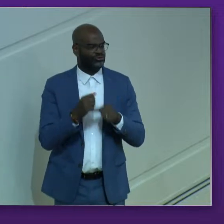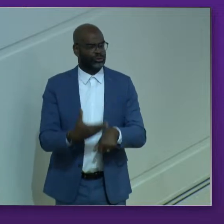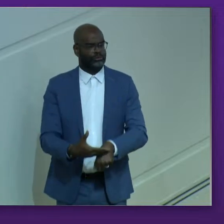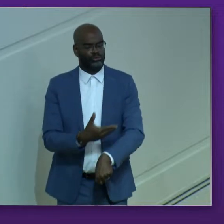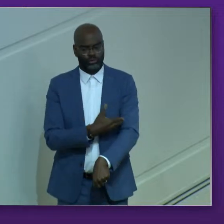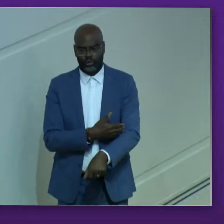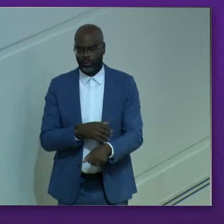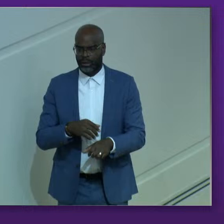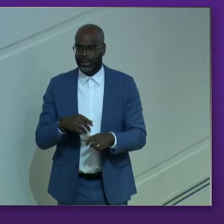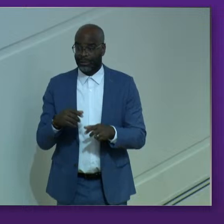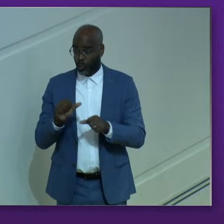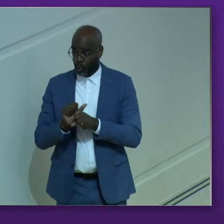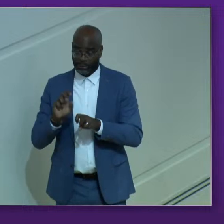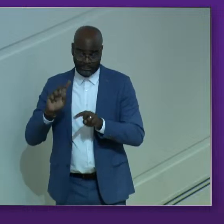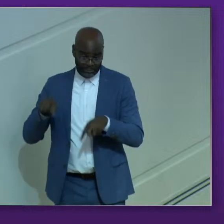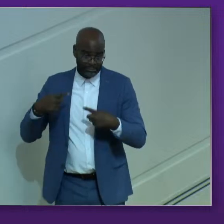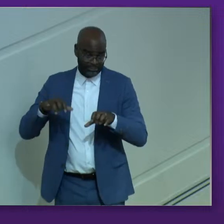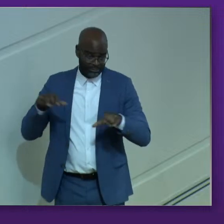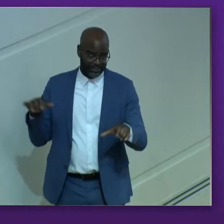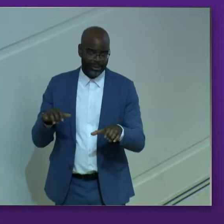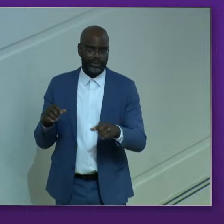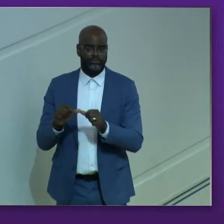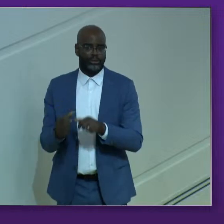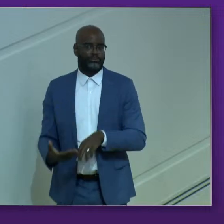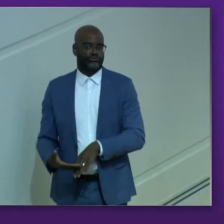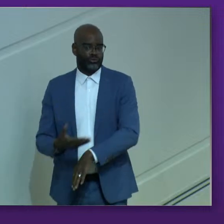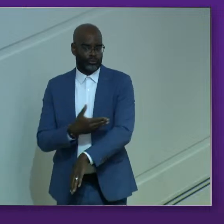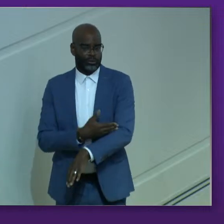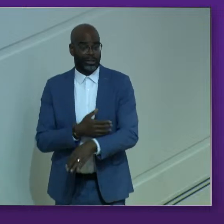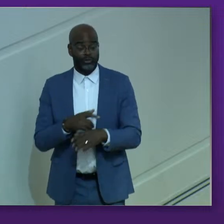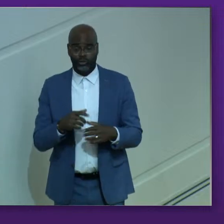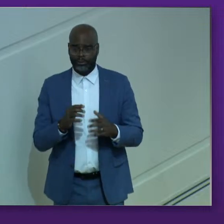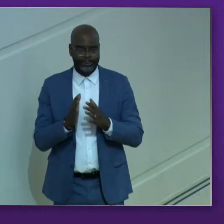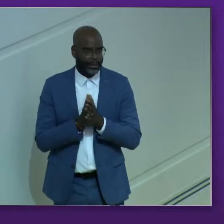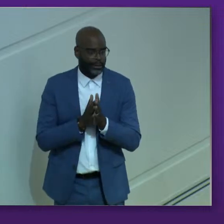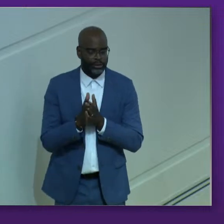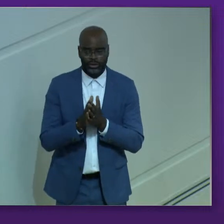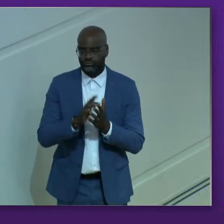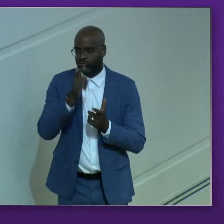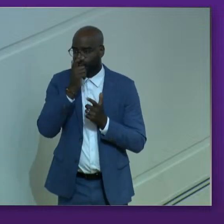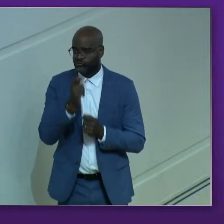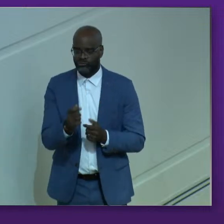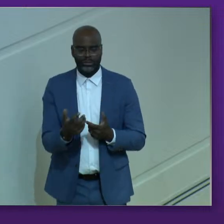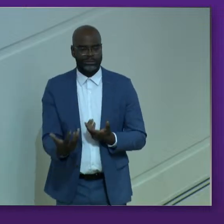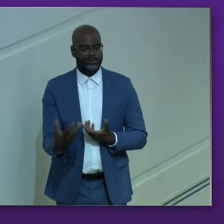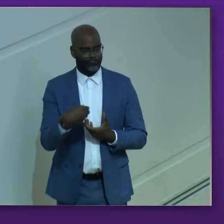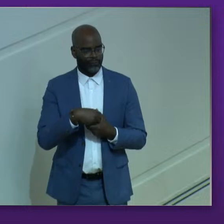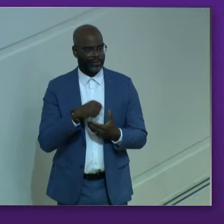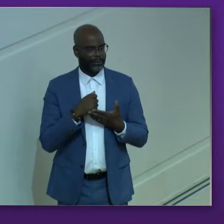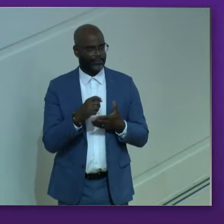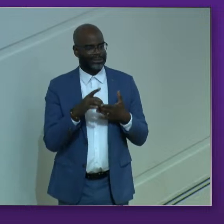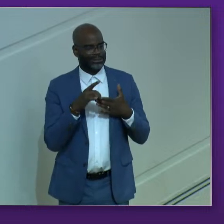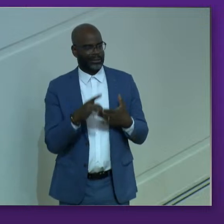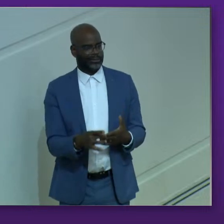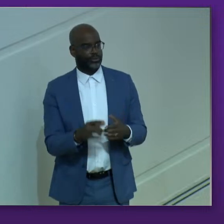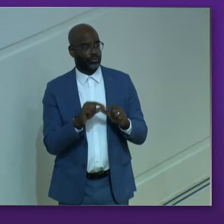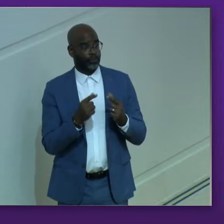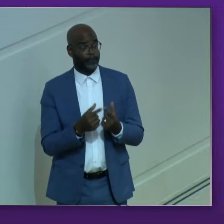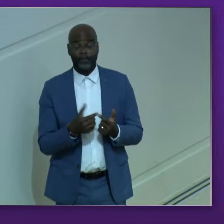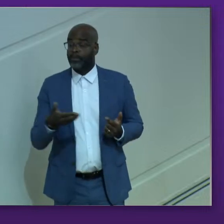WELCOME OUR NEW 24/25 GOVERNANCE MEMBERS I'M EXCITED AND LOOK FORWARD TO WORKING WITH EACH OF YOU THROUGHOUT THE